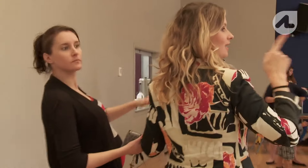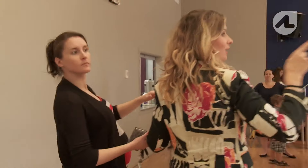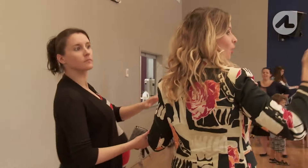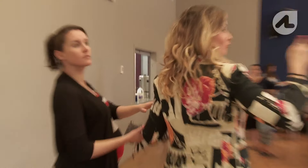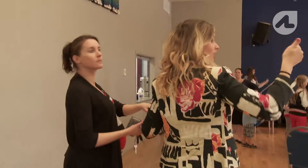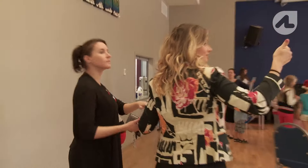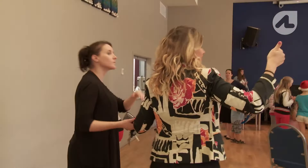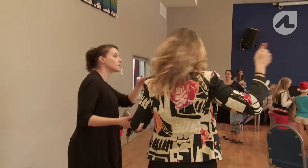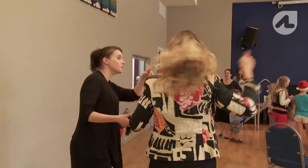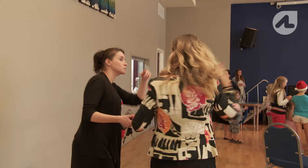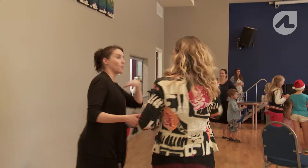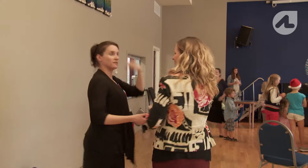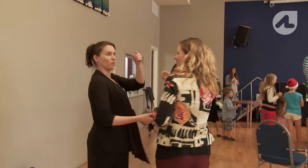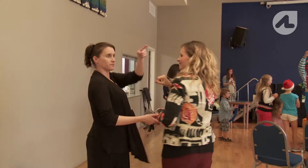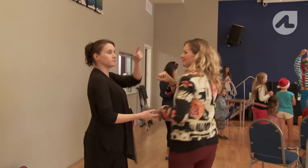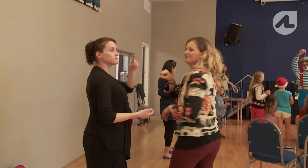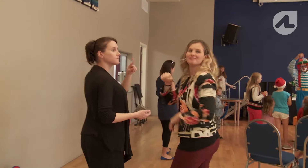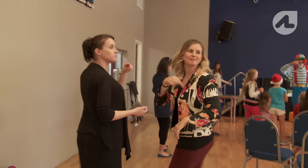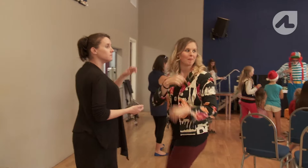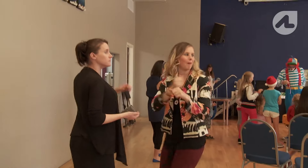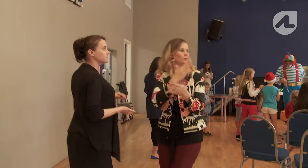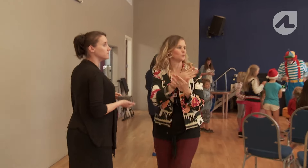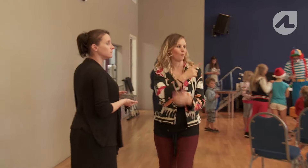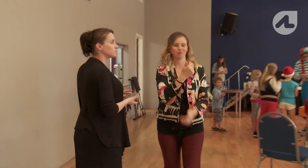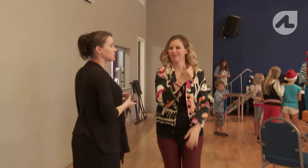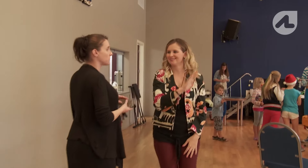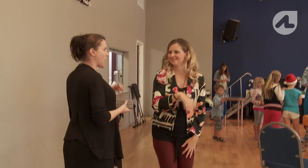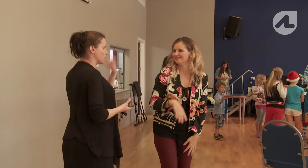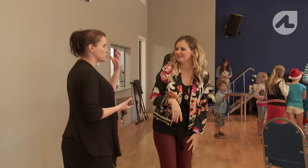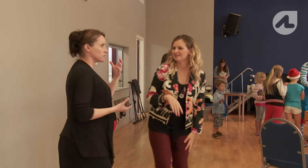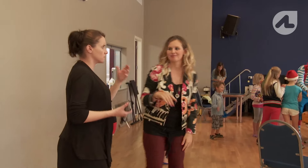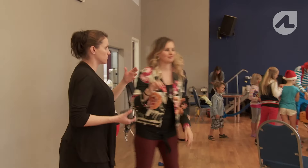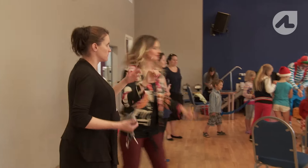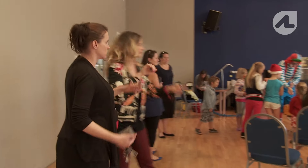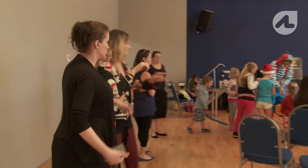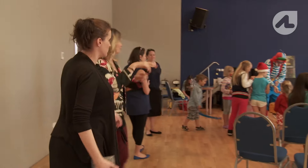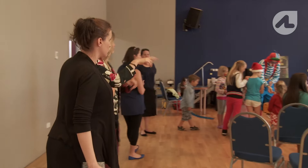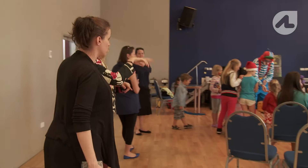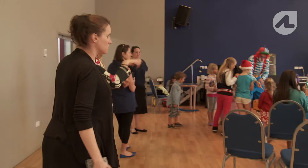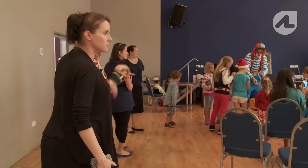Oh there they are, great. So where's the other one? Oh they're over there.